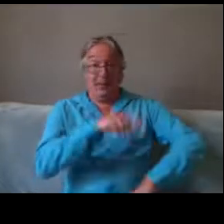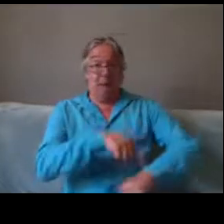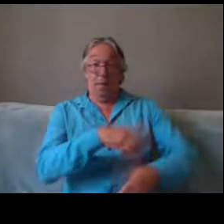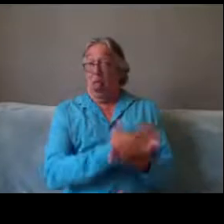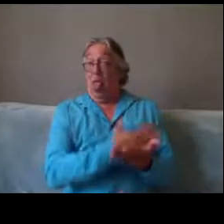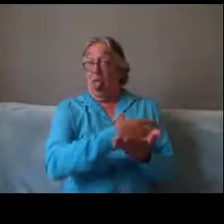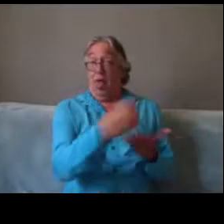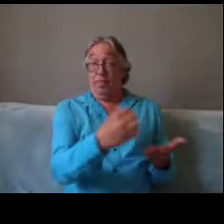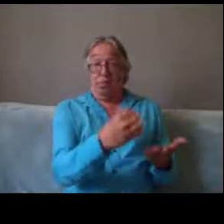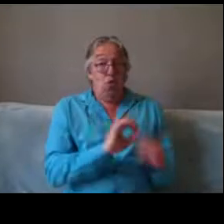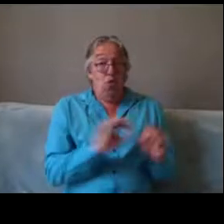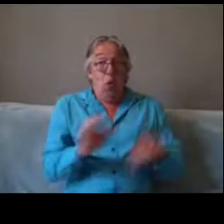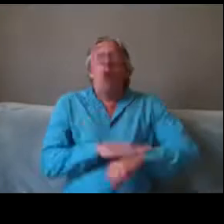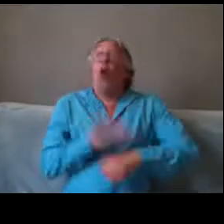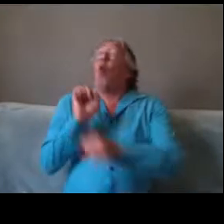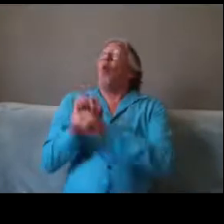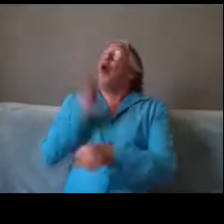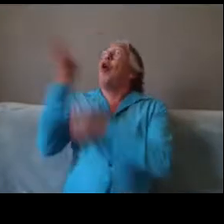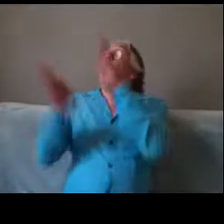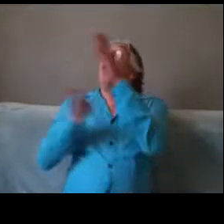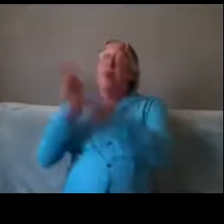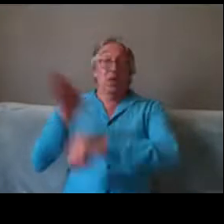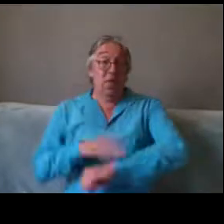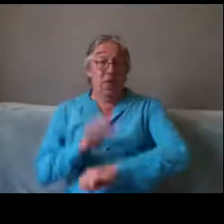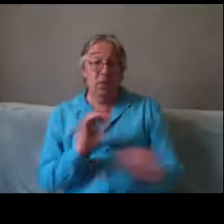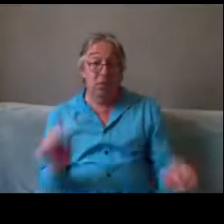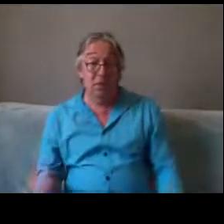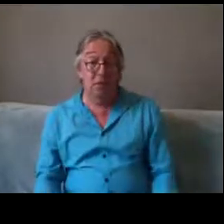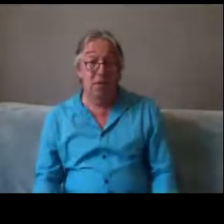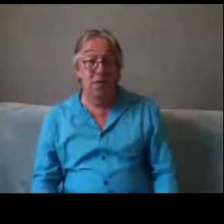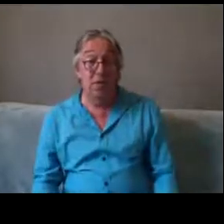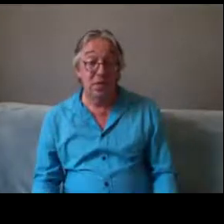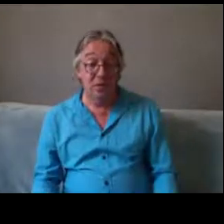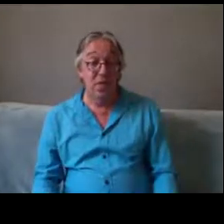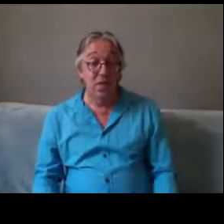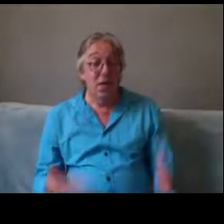and mobility programmes to go abroad are not for them.